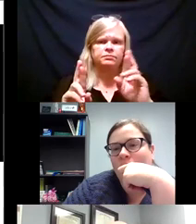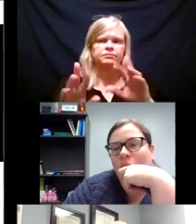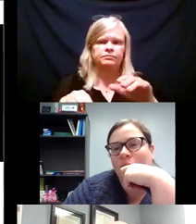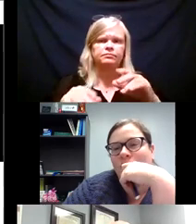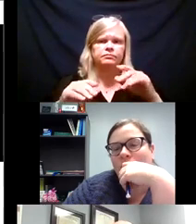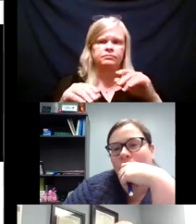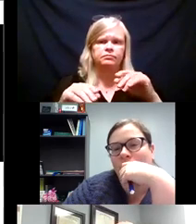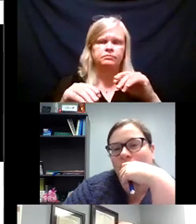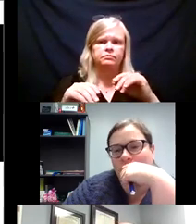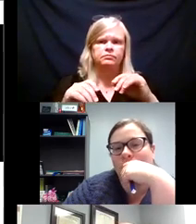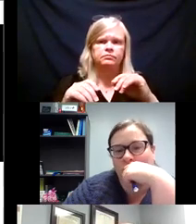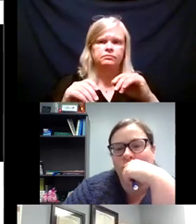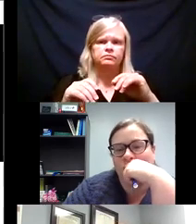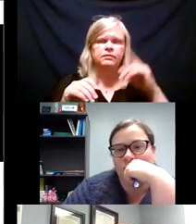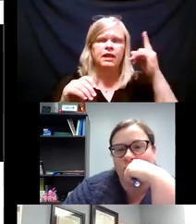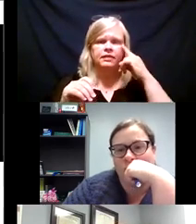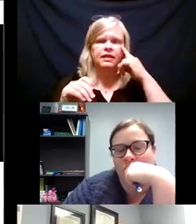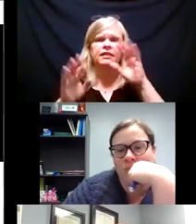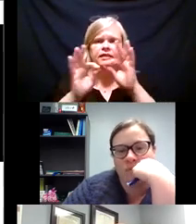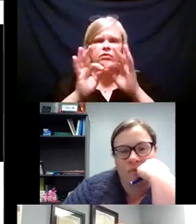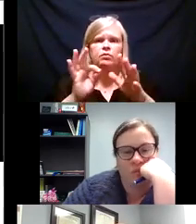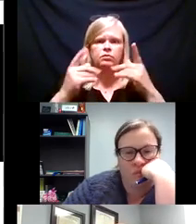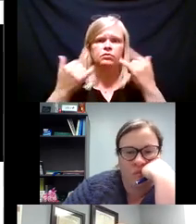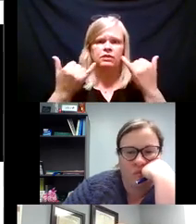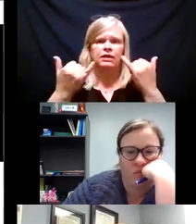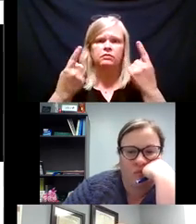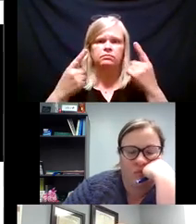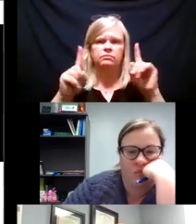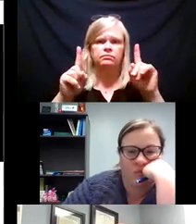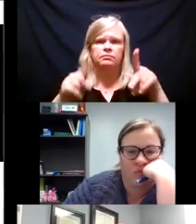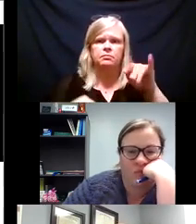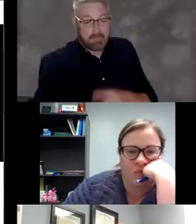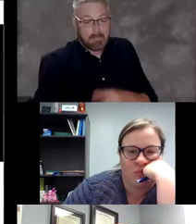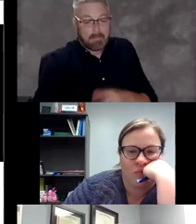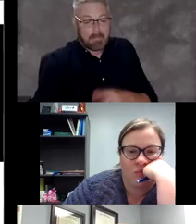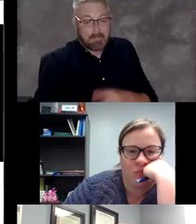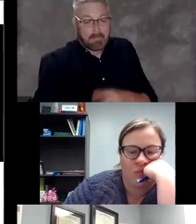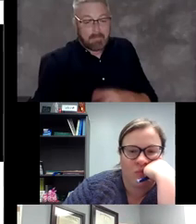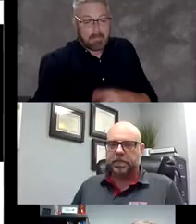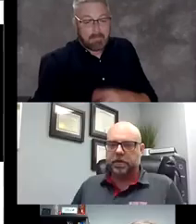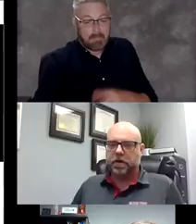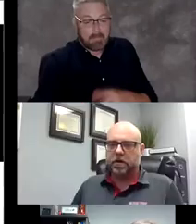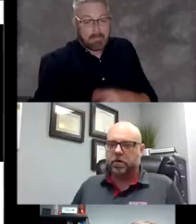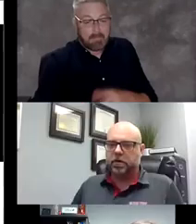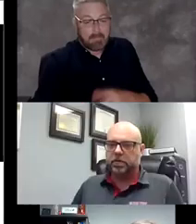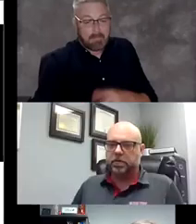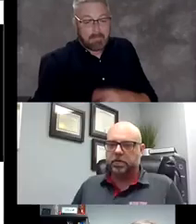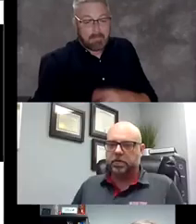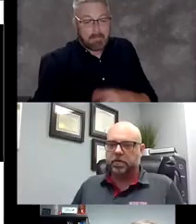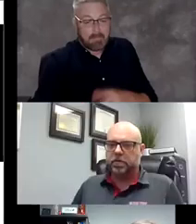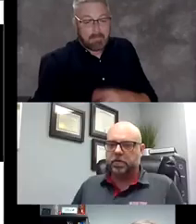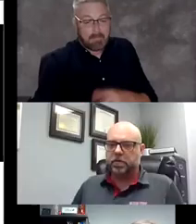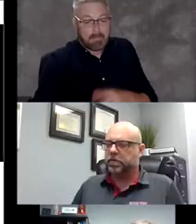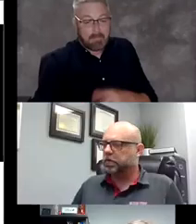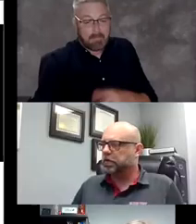I THINK THOSE ARE PINNED NOW. COULD SOMEBODY LET ME KNOW, IF